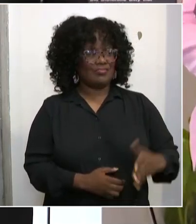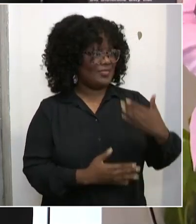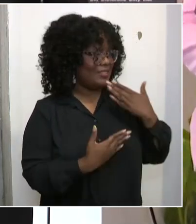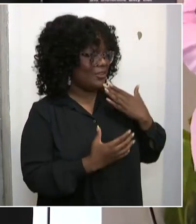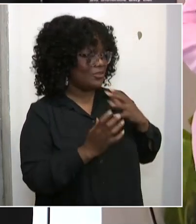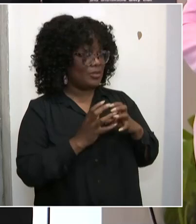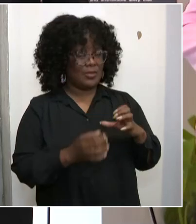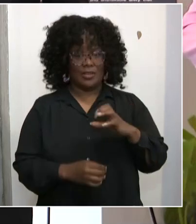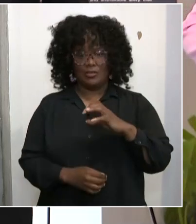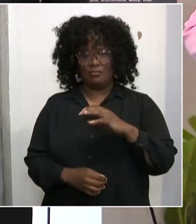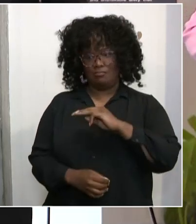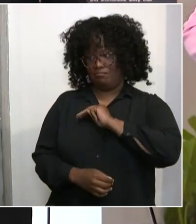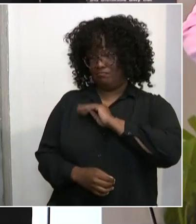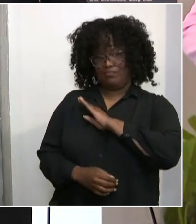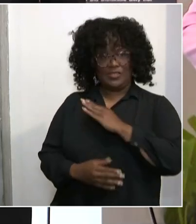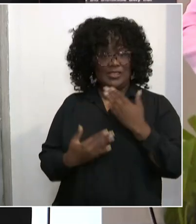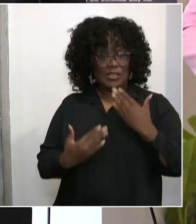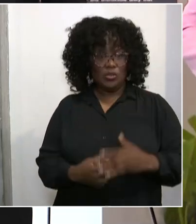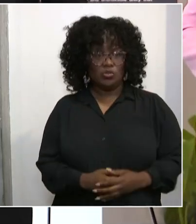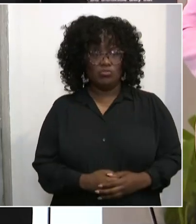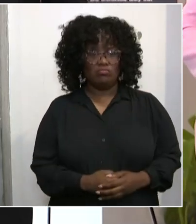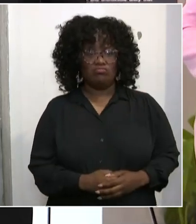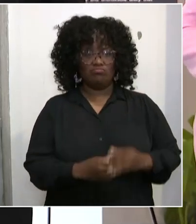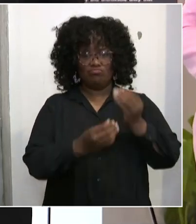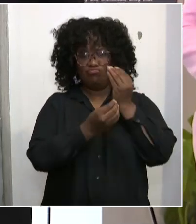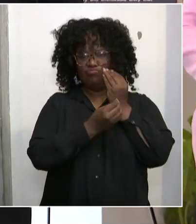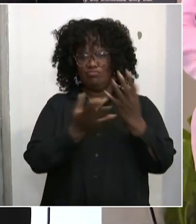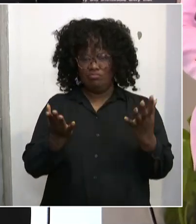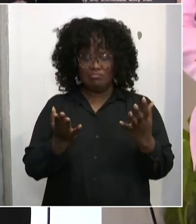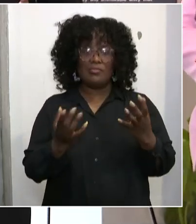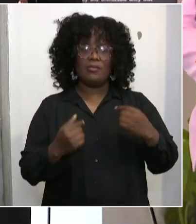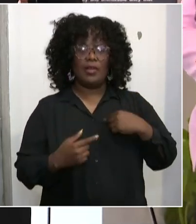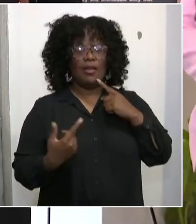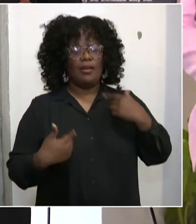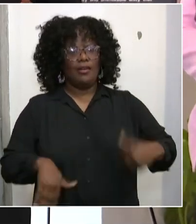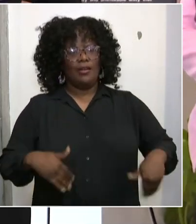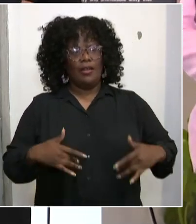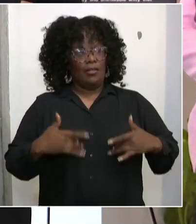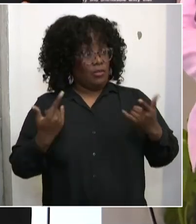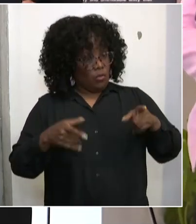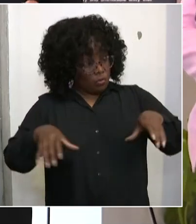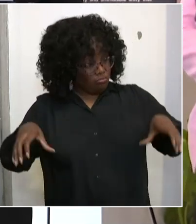collaboratively on public safety is impressive. That's why crime is way down. But with that said, if you have any issues,